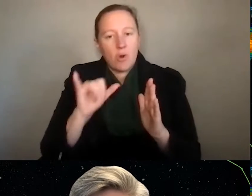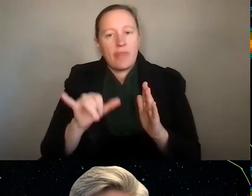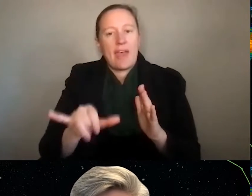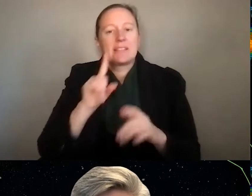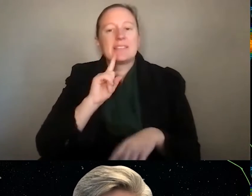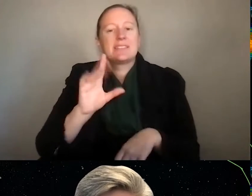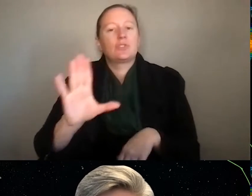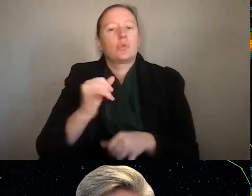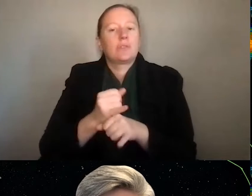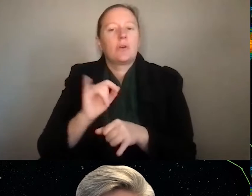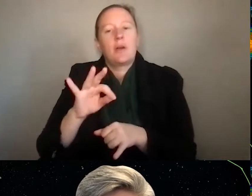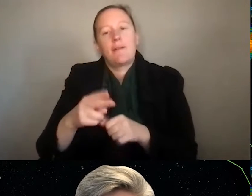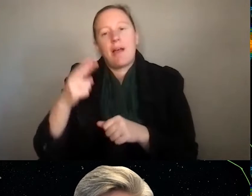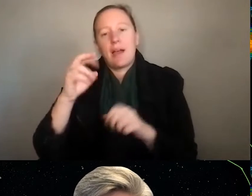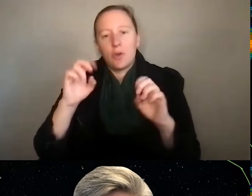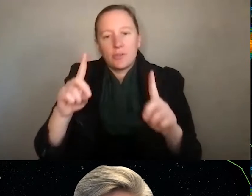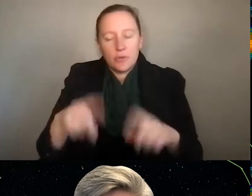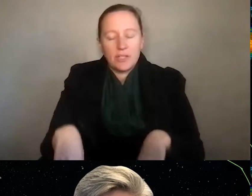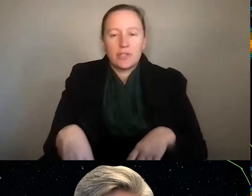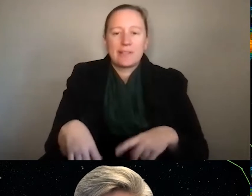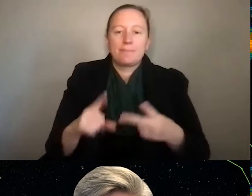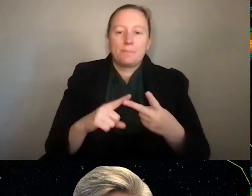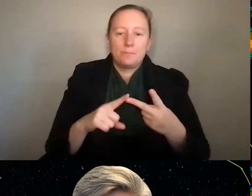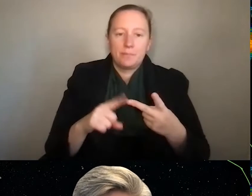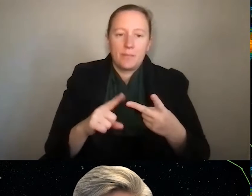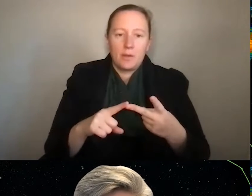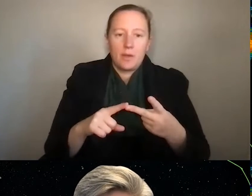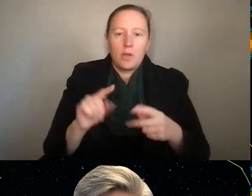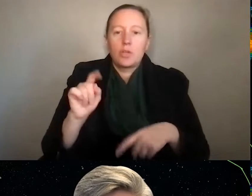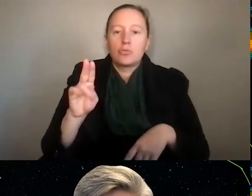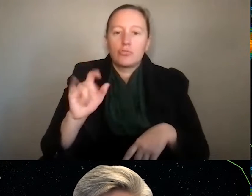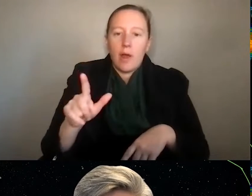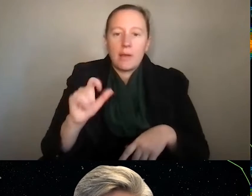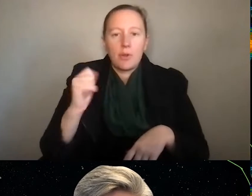higher education, tribal governments,